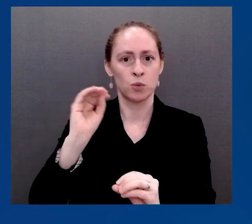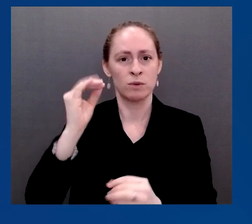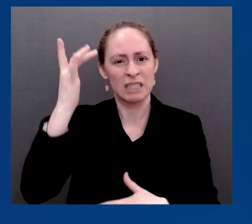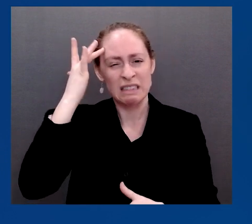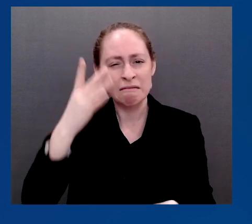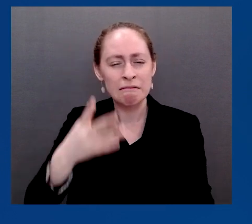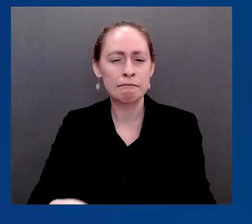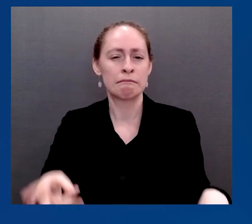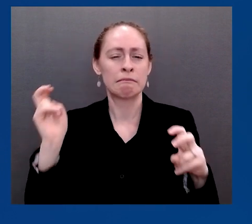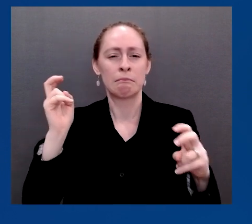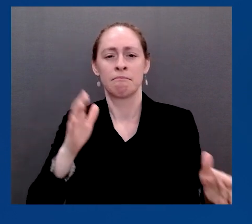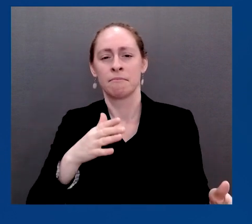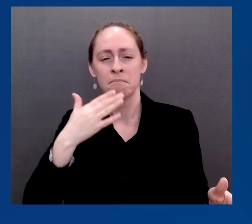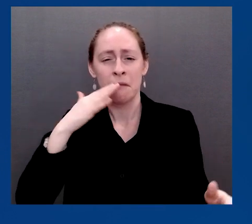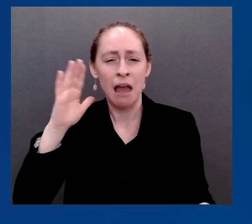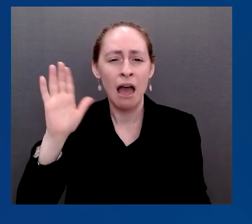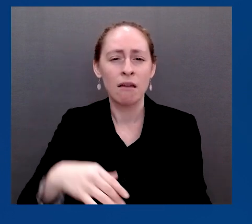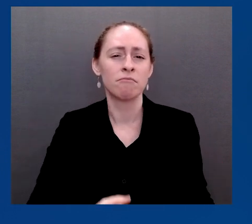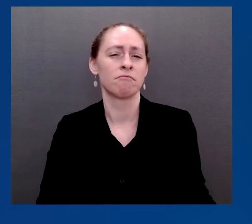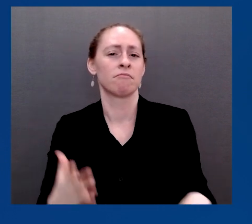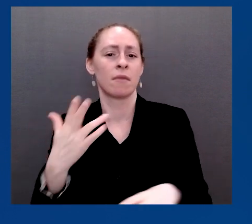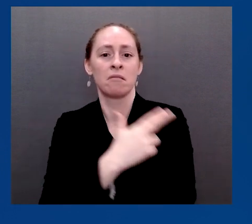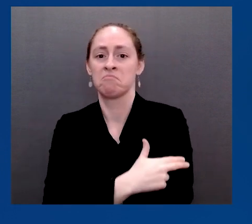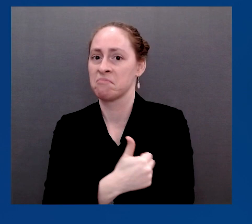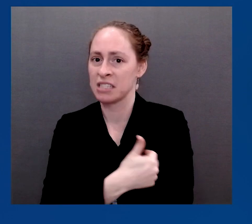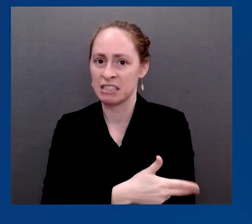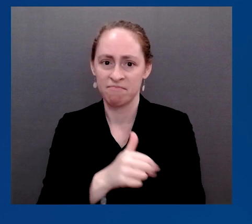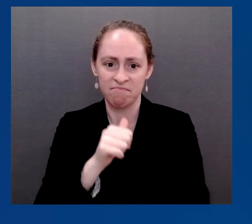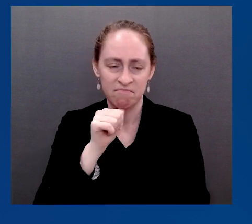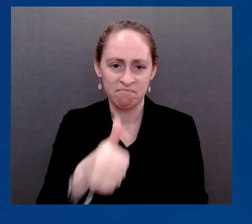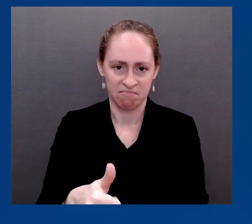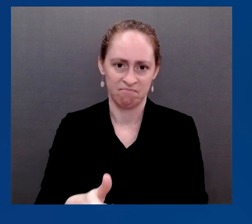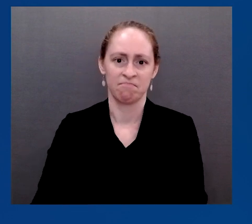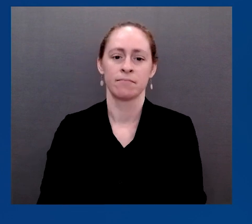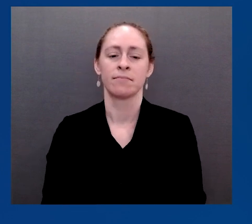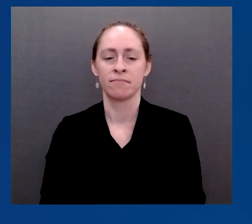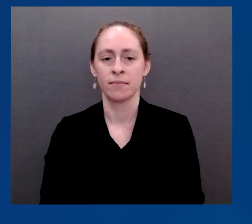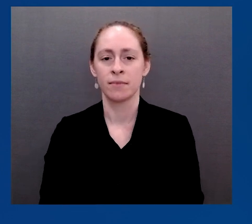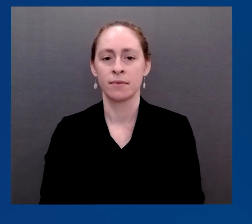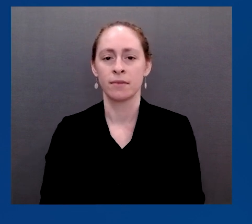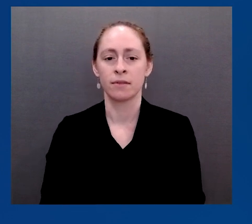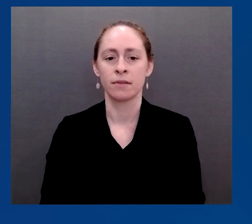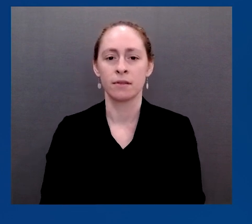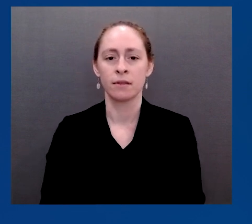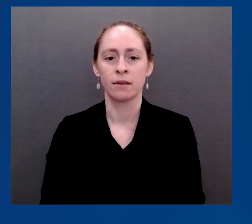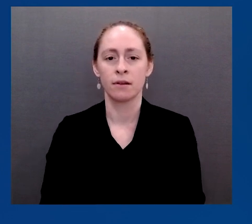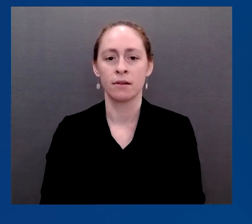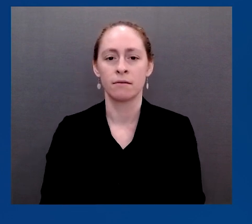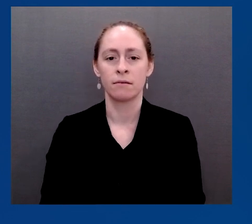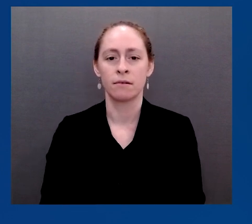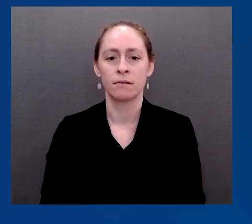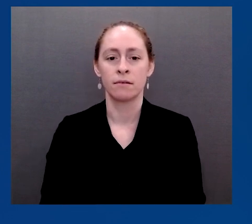And on the far left, you see when you're dealing with Delta, it's 90; when you're dealing with Omicron, it's 81.